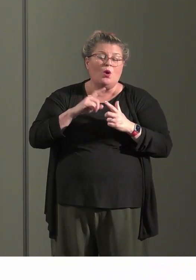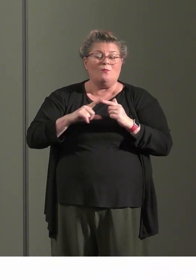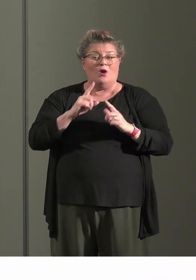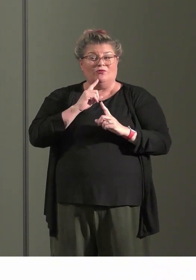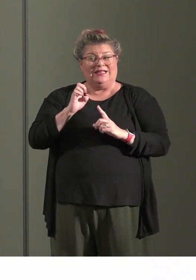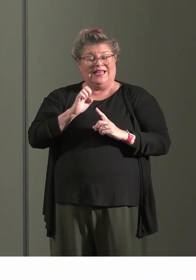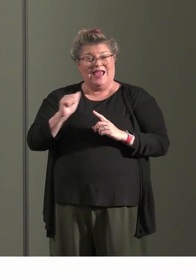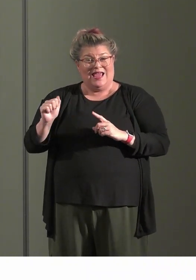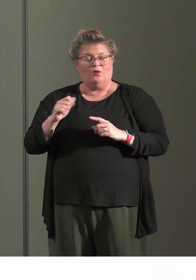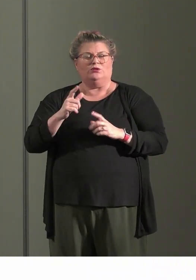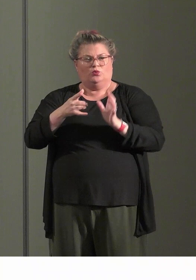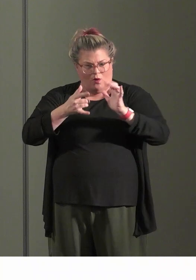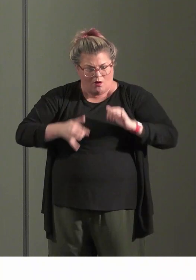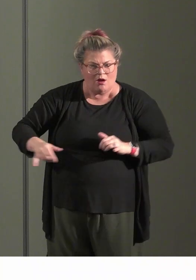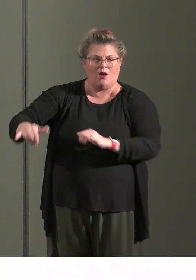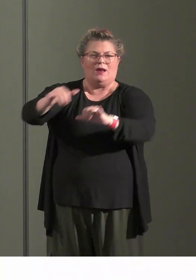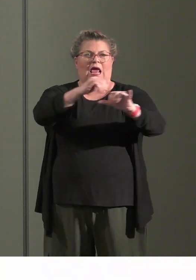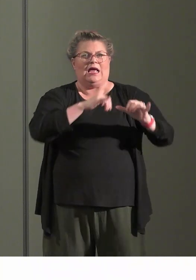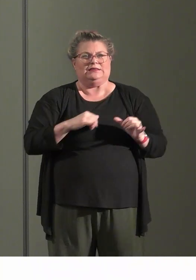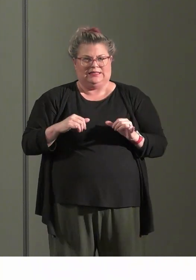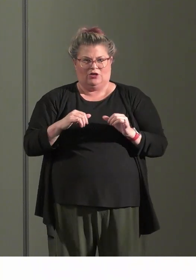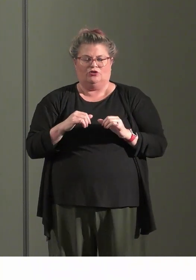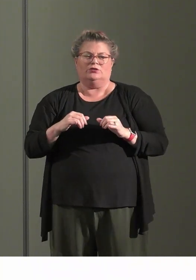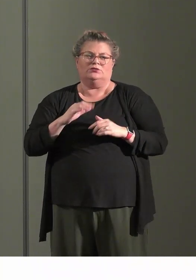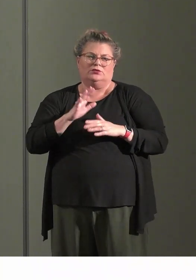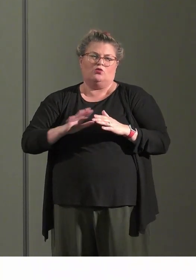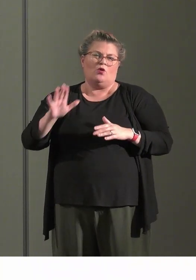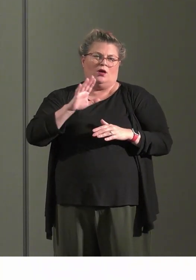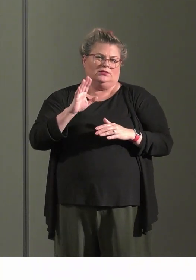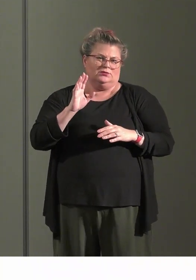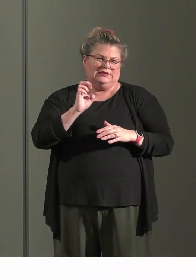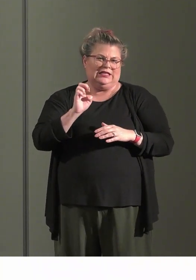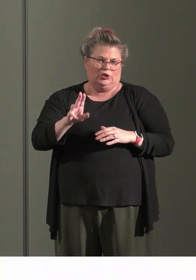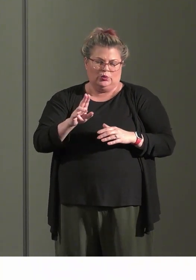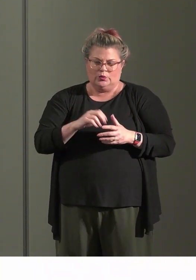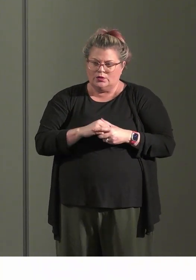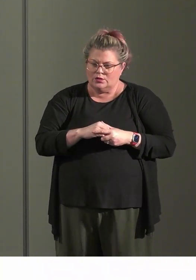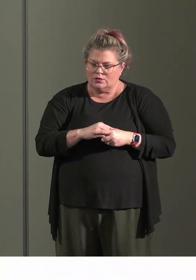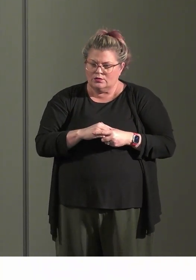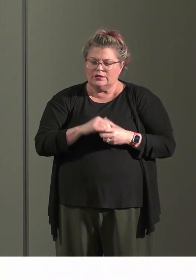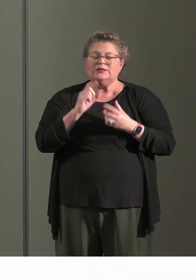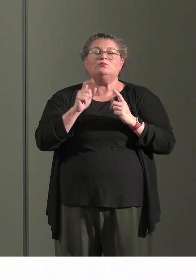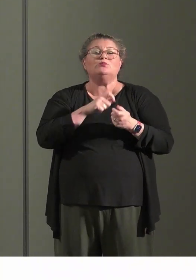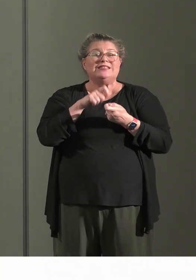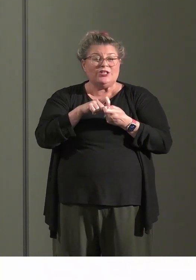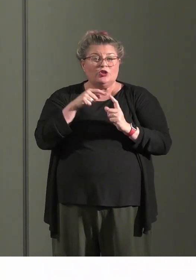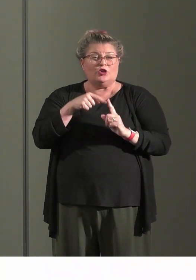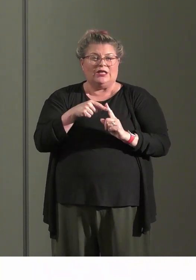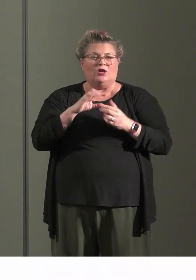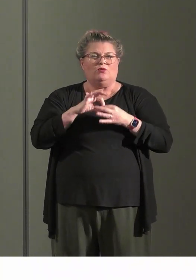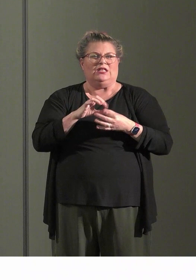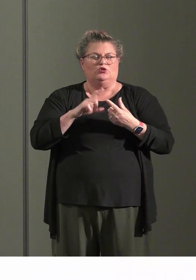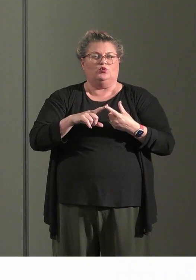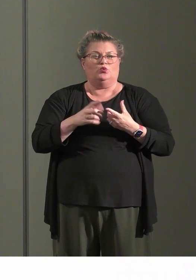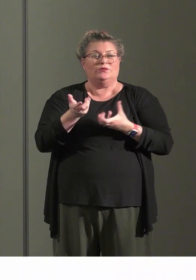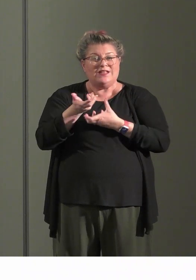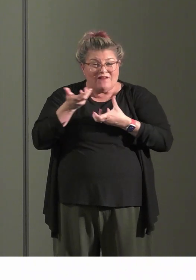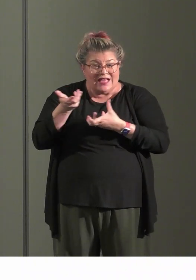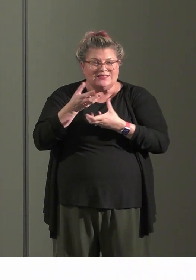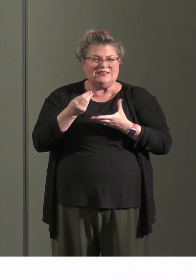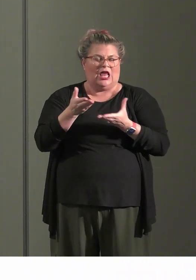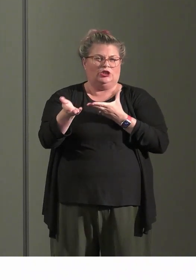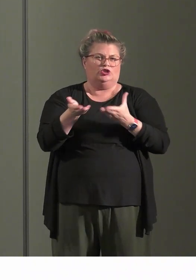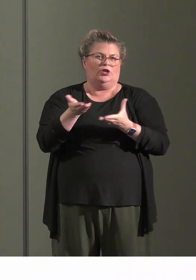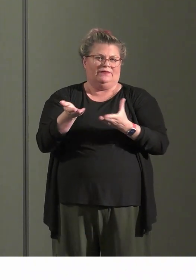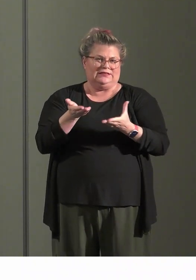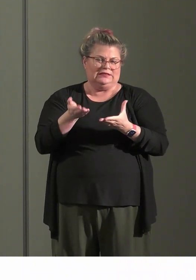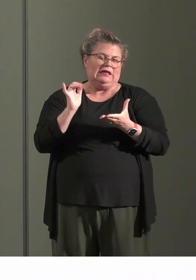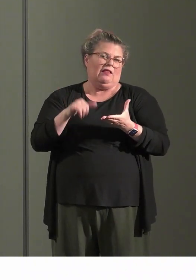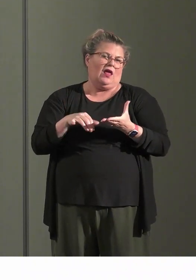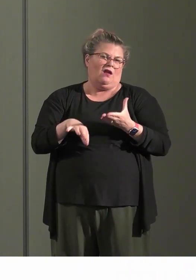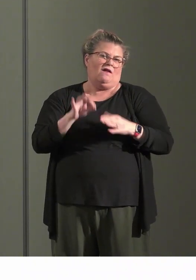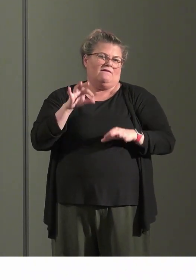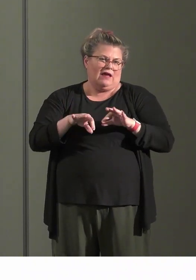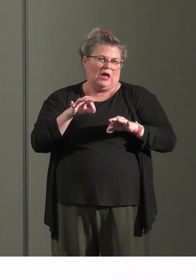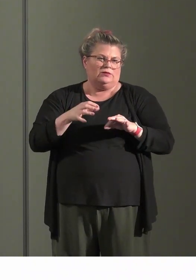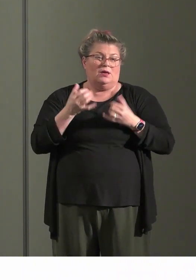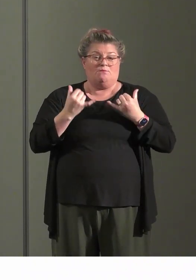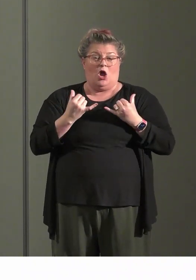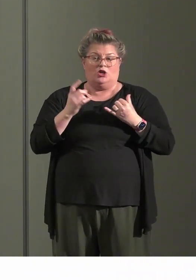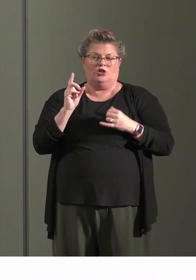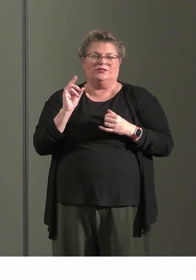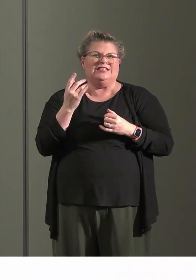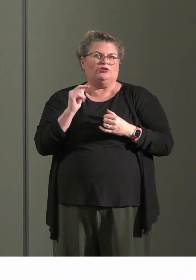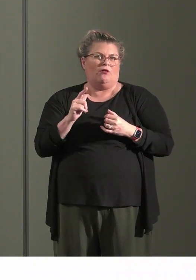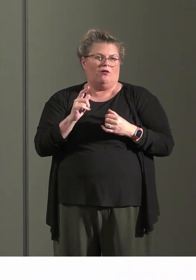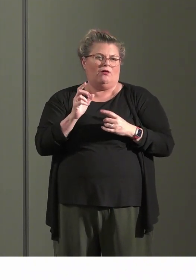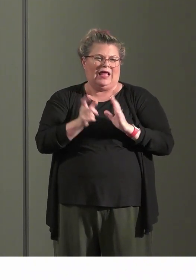standards in relation to the devices and services. That are found in the modern digital era. So